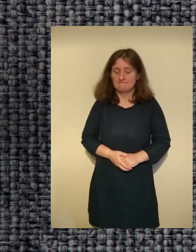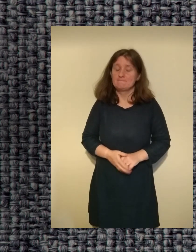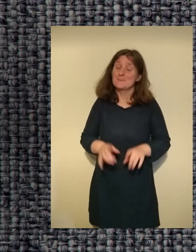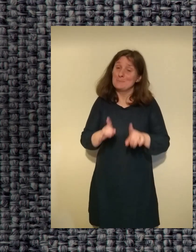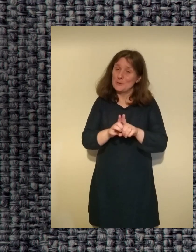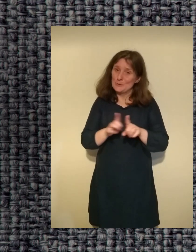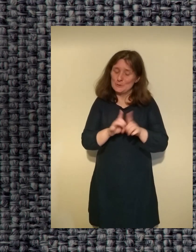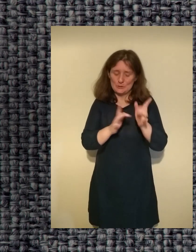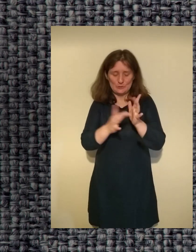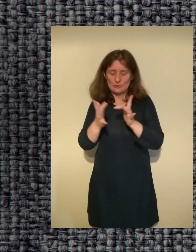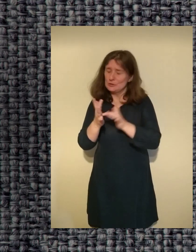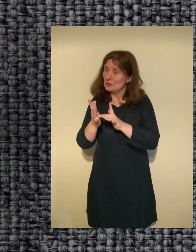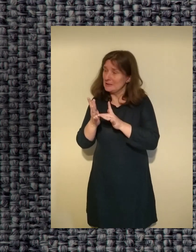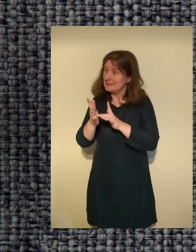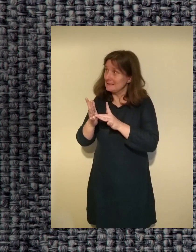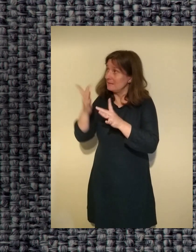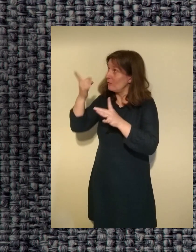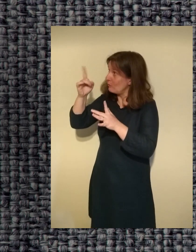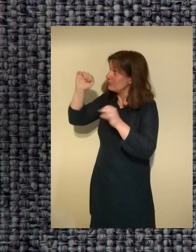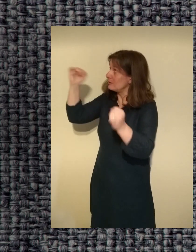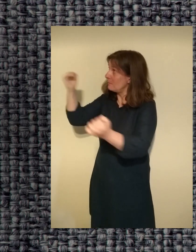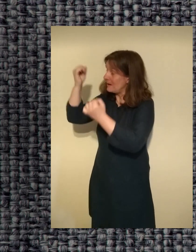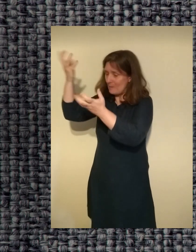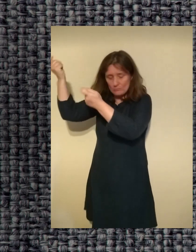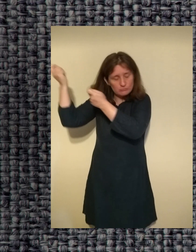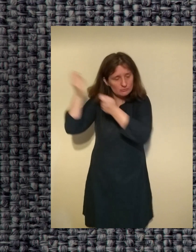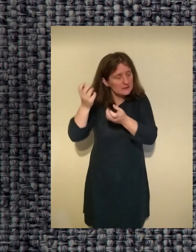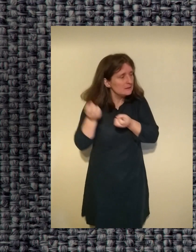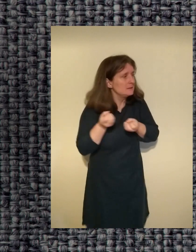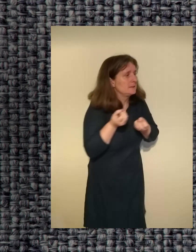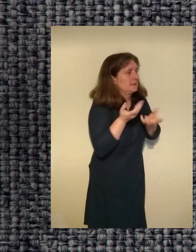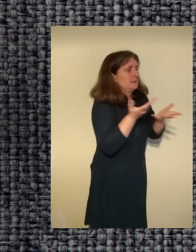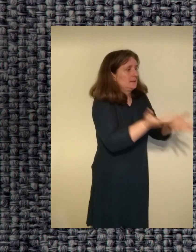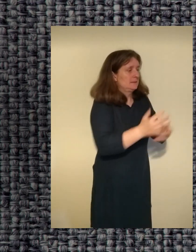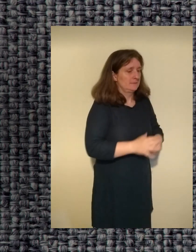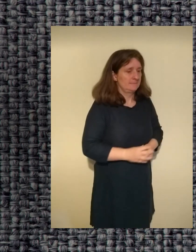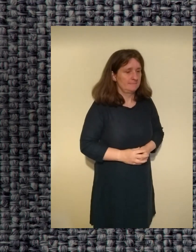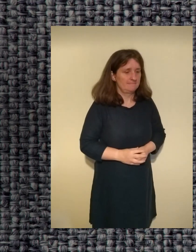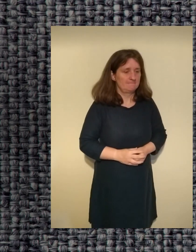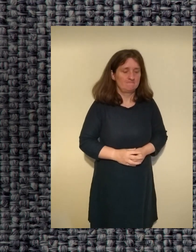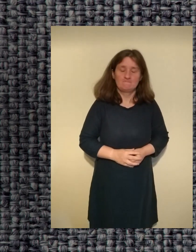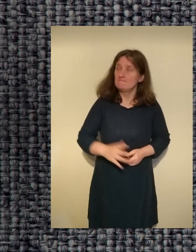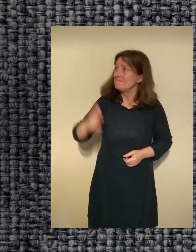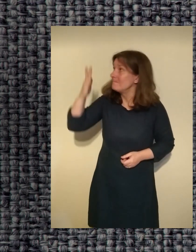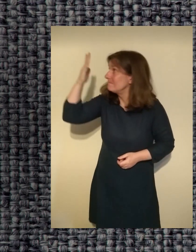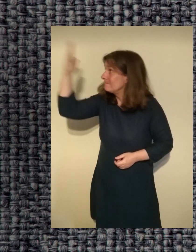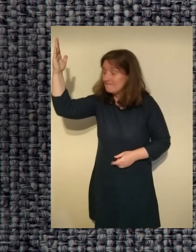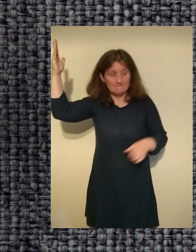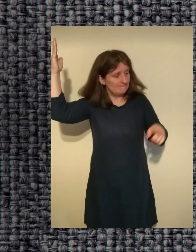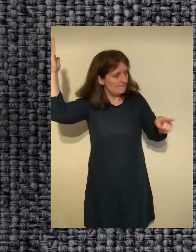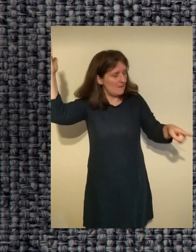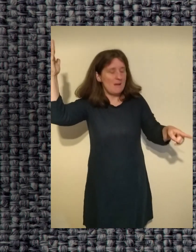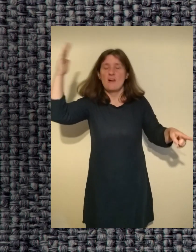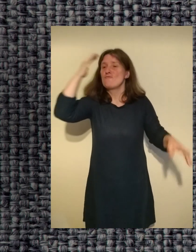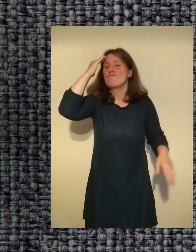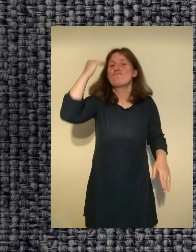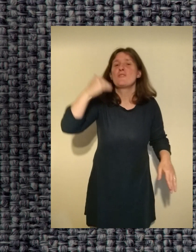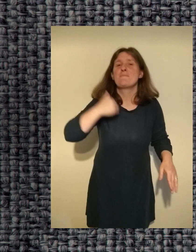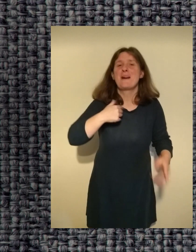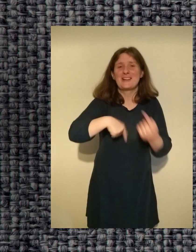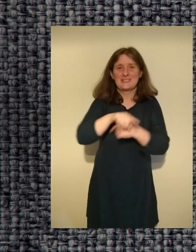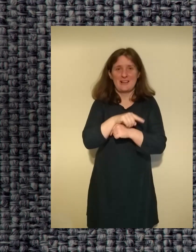But He also brought the power of God in to that hopeless situation. Those pointing fingers